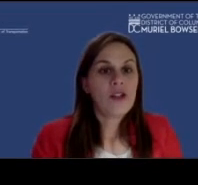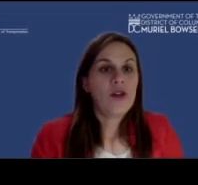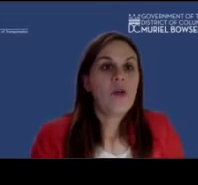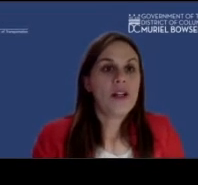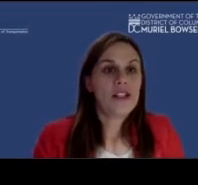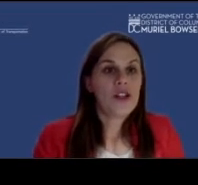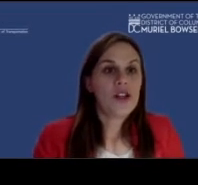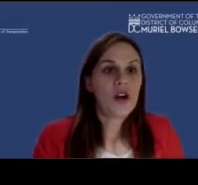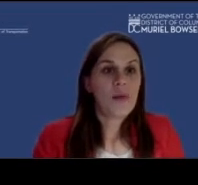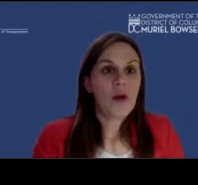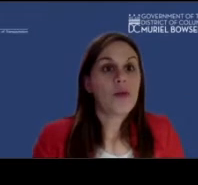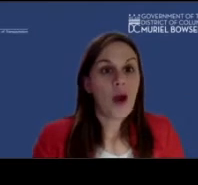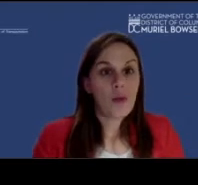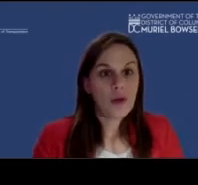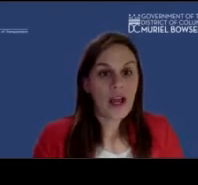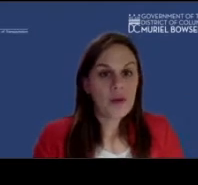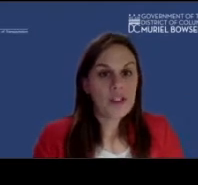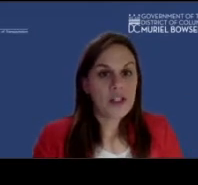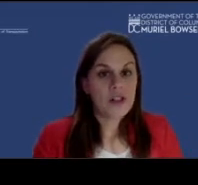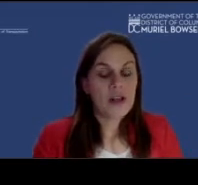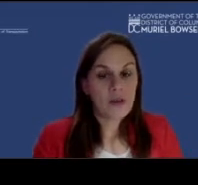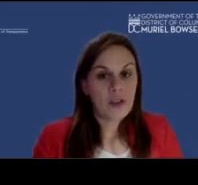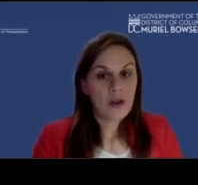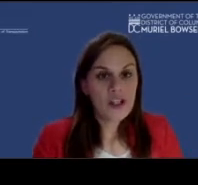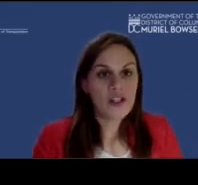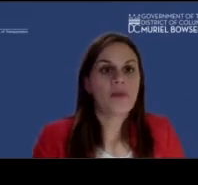also wanted to talk about property acquisition and relocation